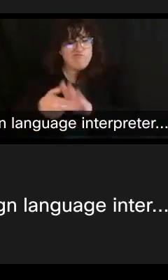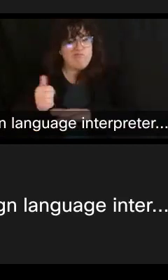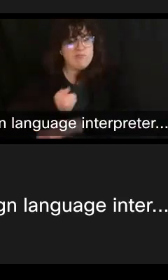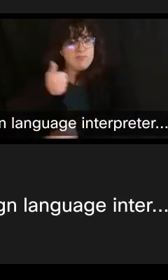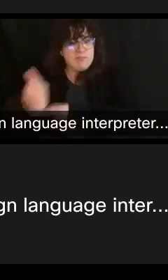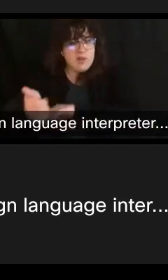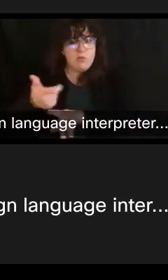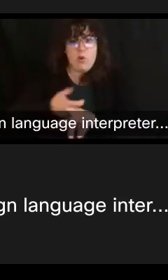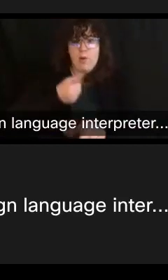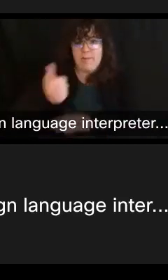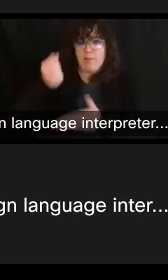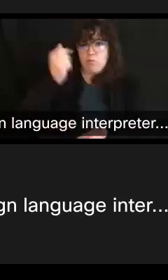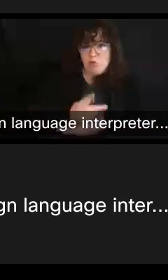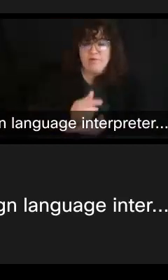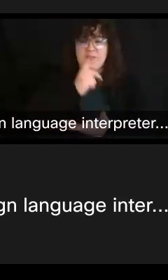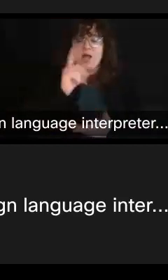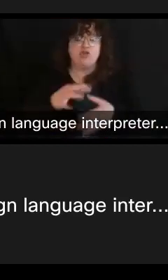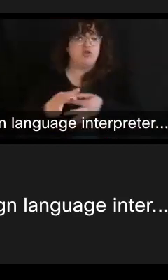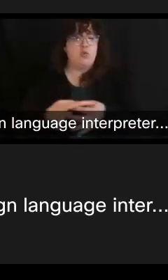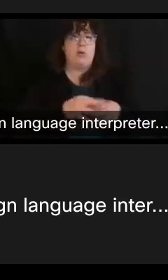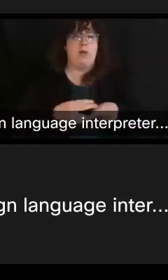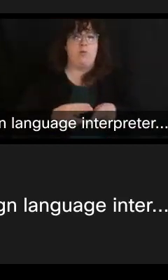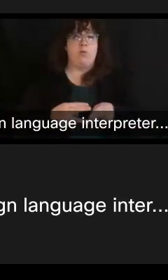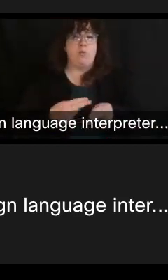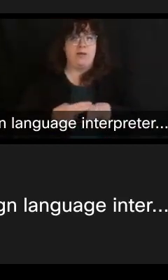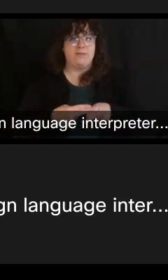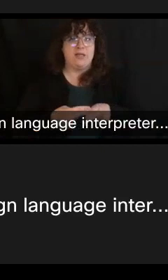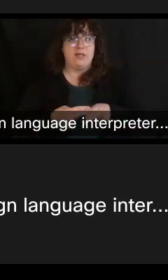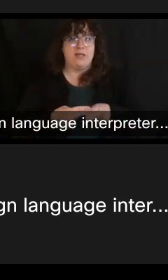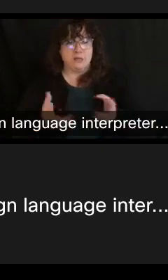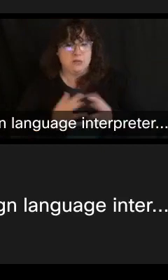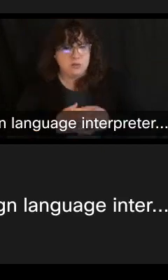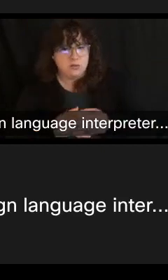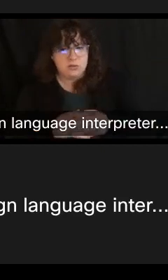just coordinated respite?" And that might entail our other friends here on the call.